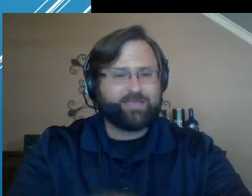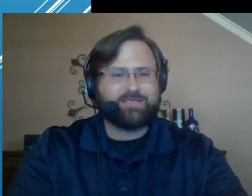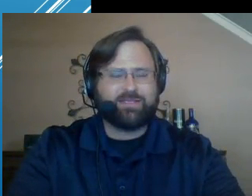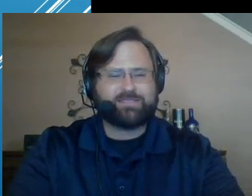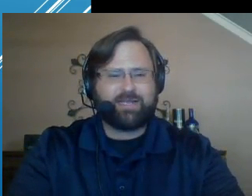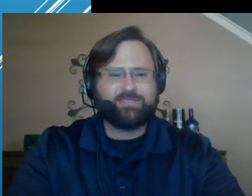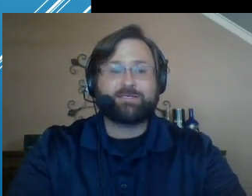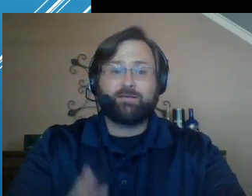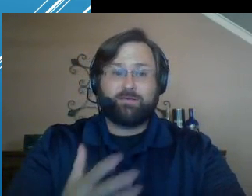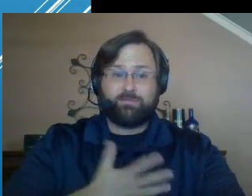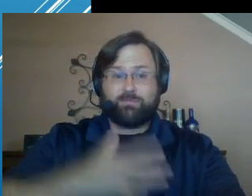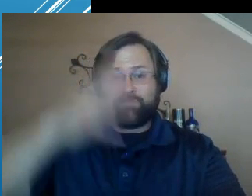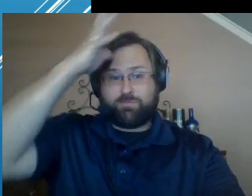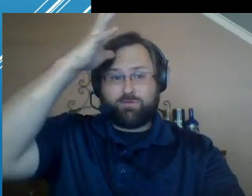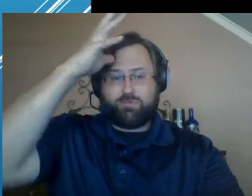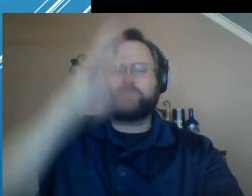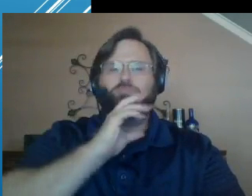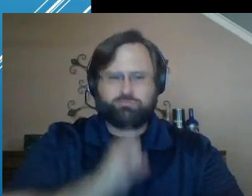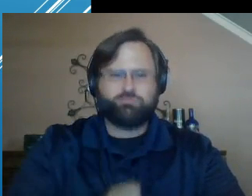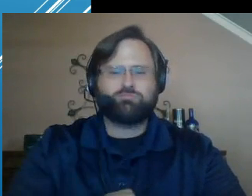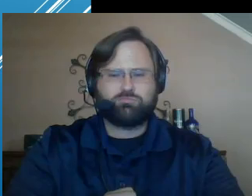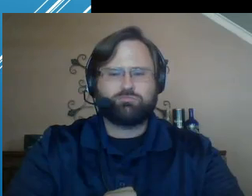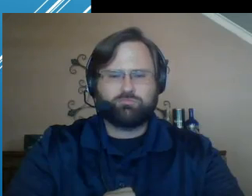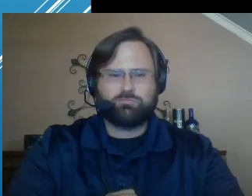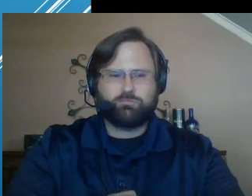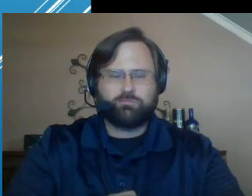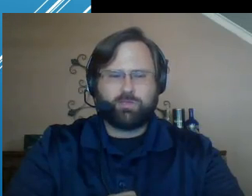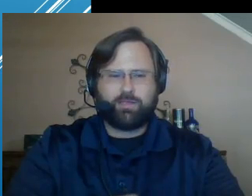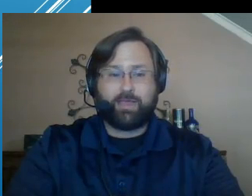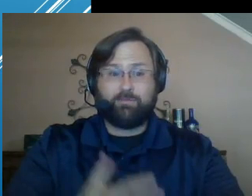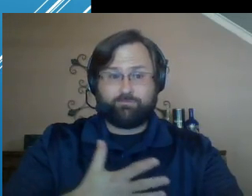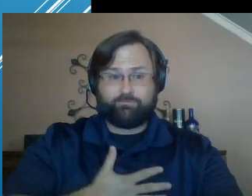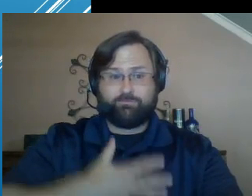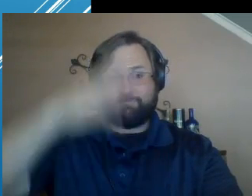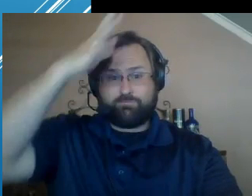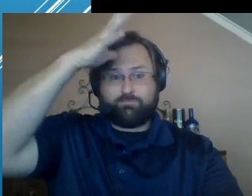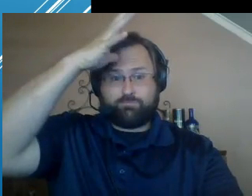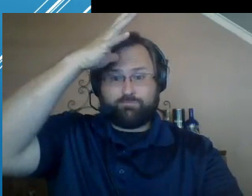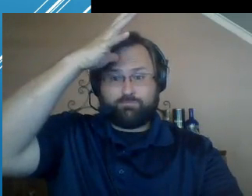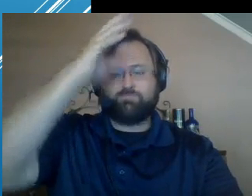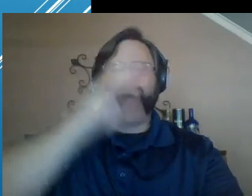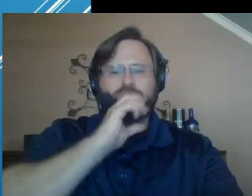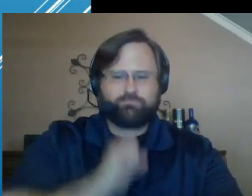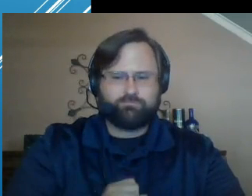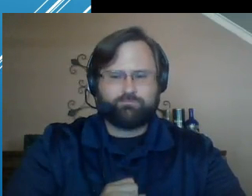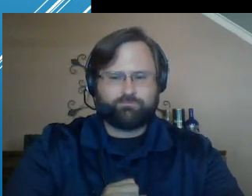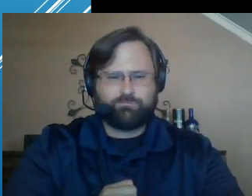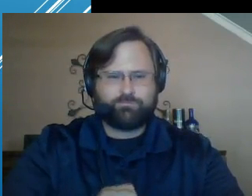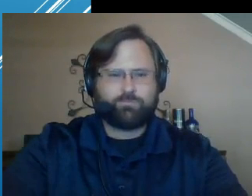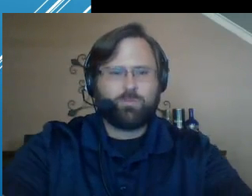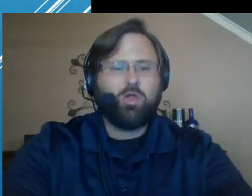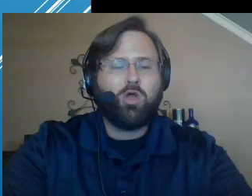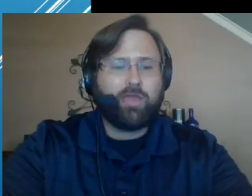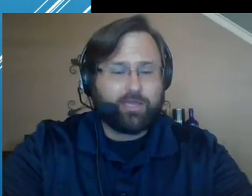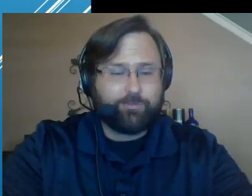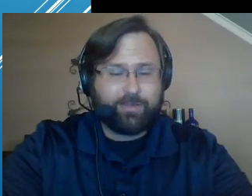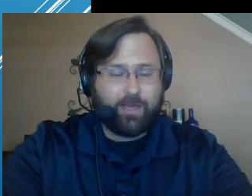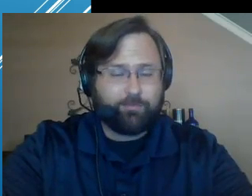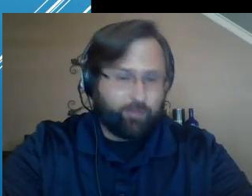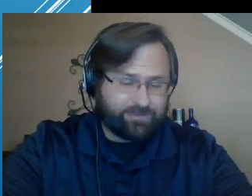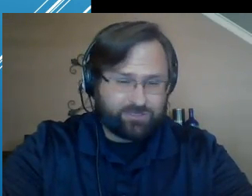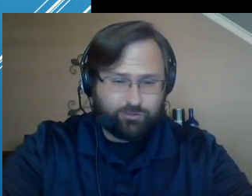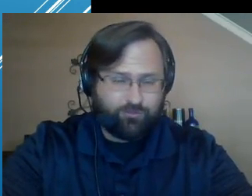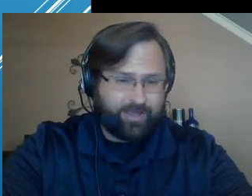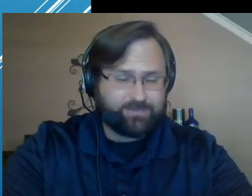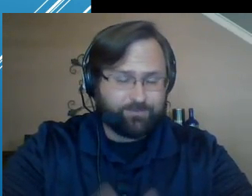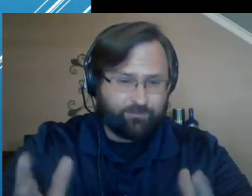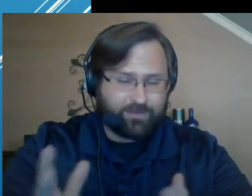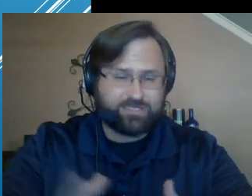as in the sentence again it could be a prepositional phrase is a phrase that